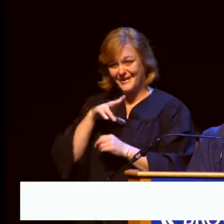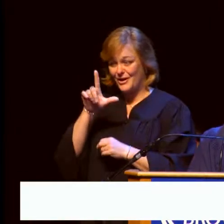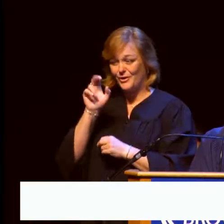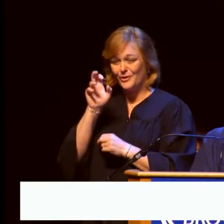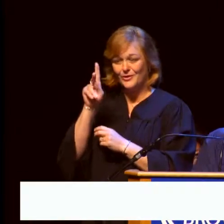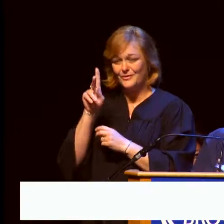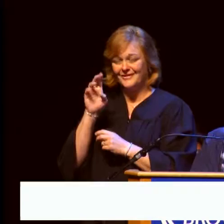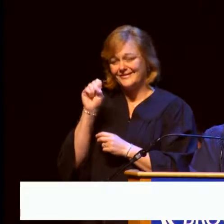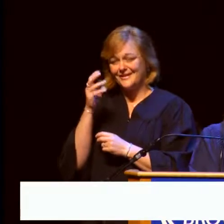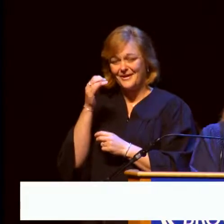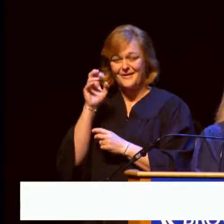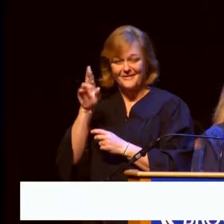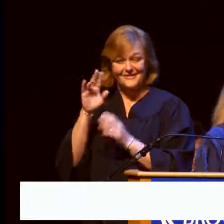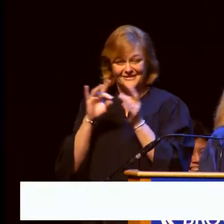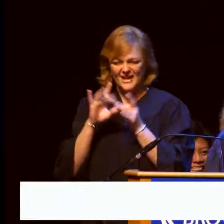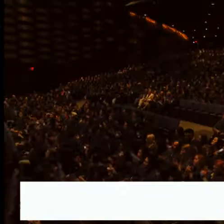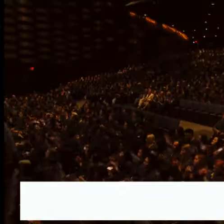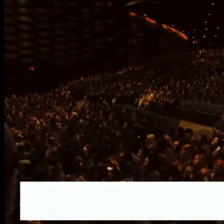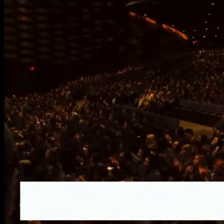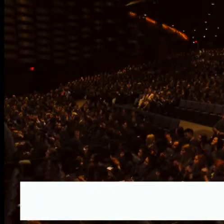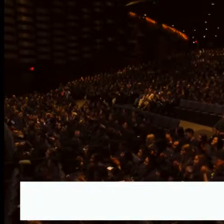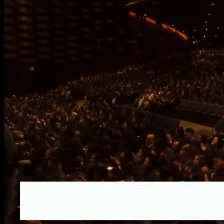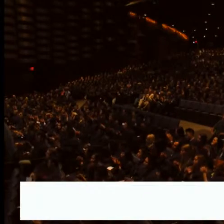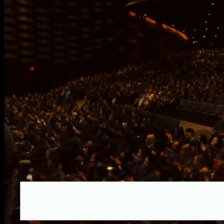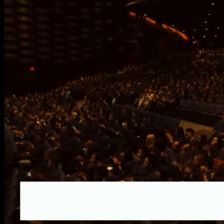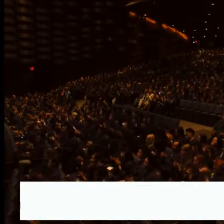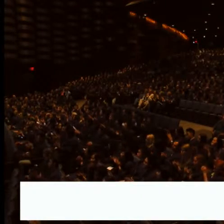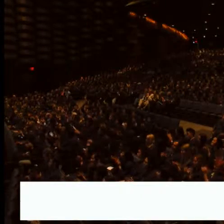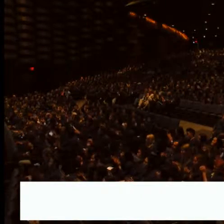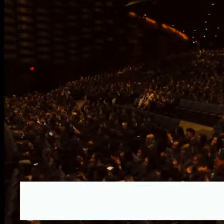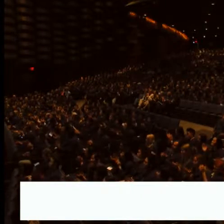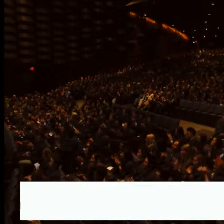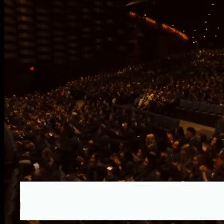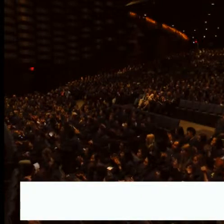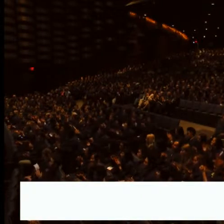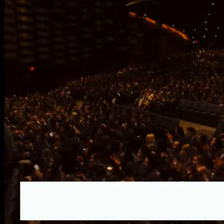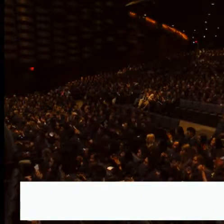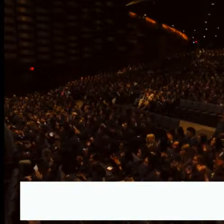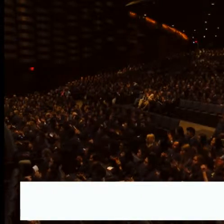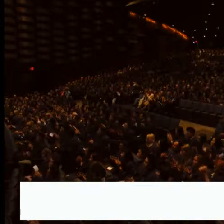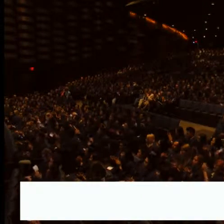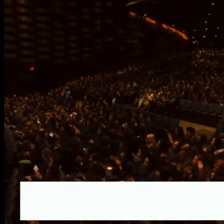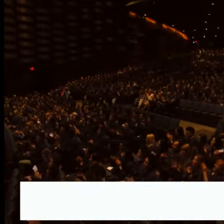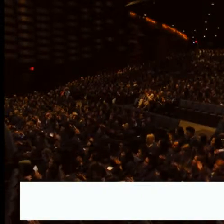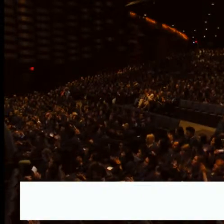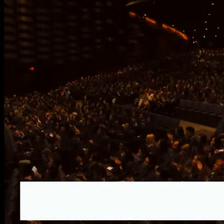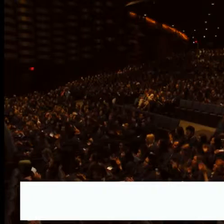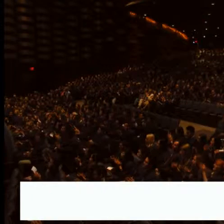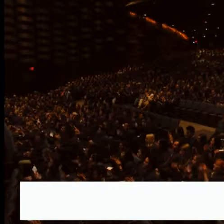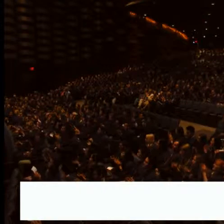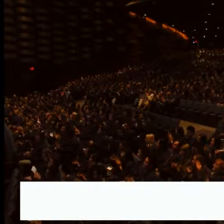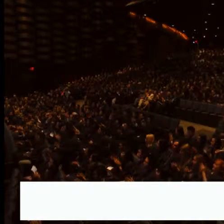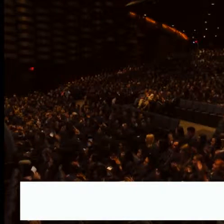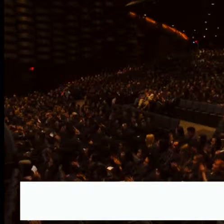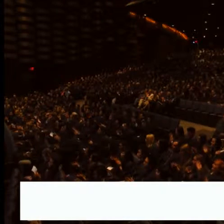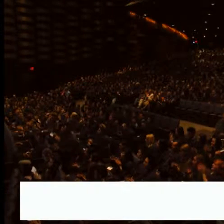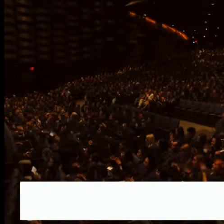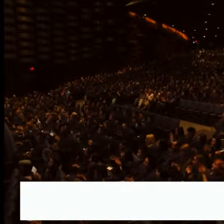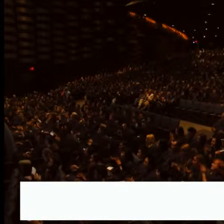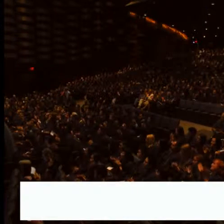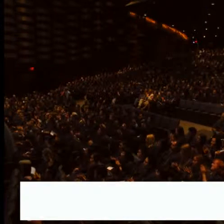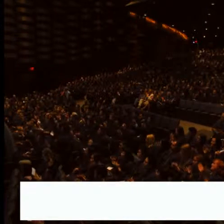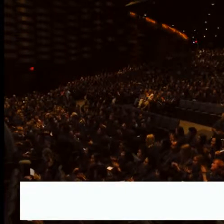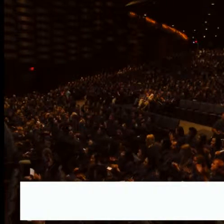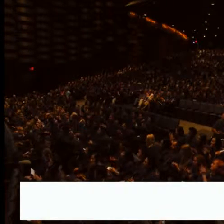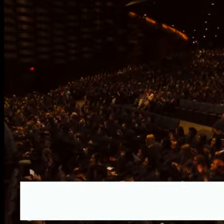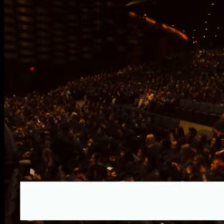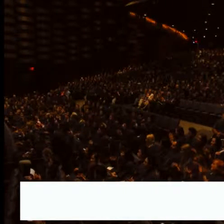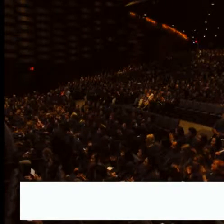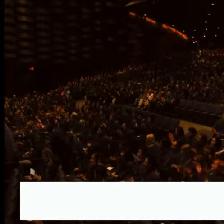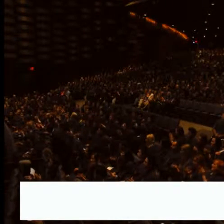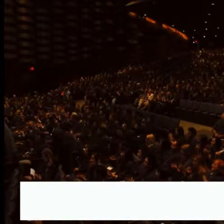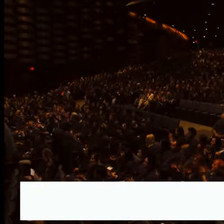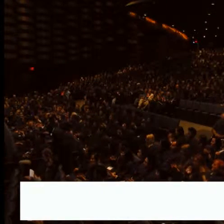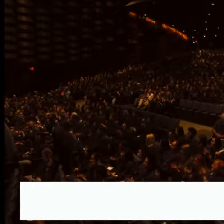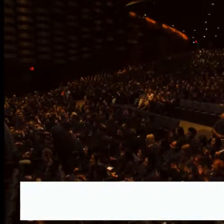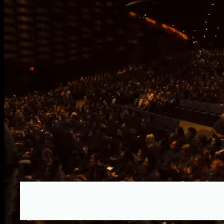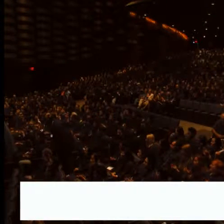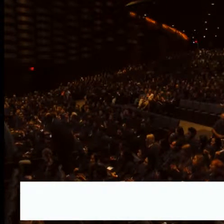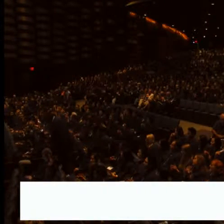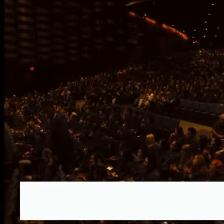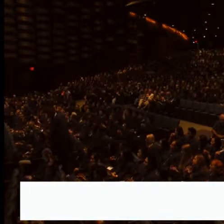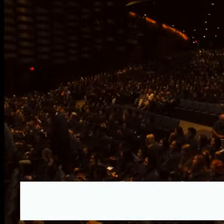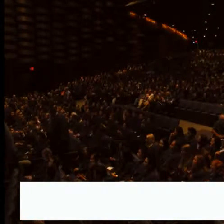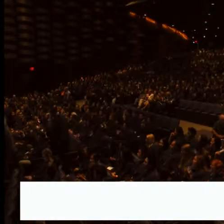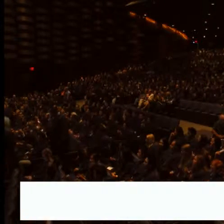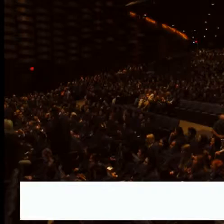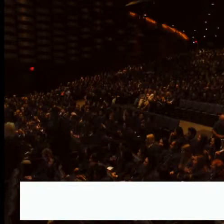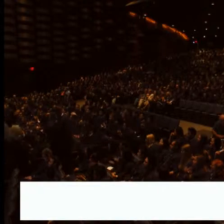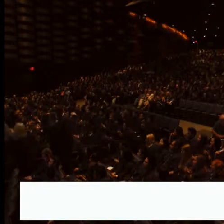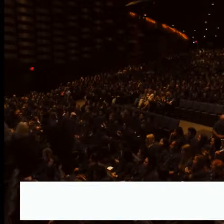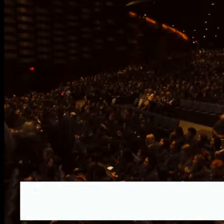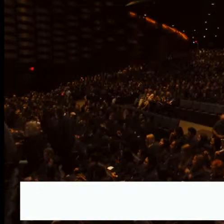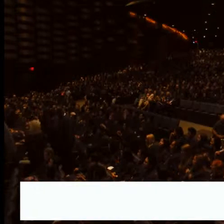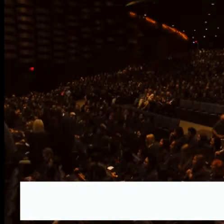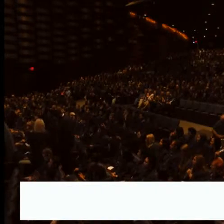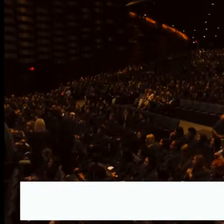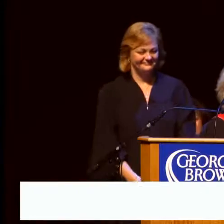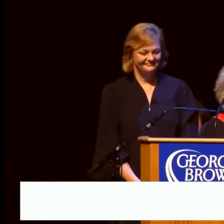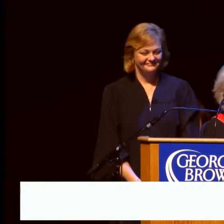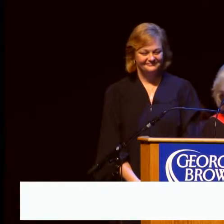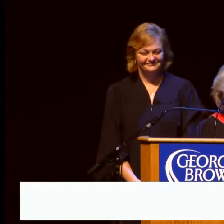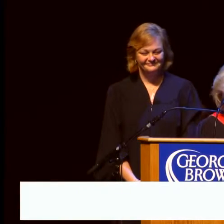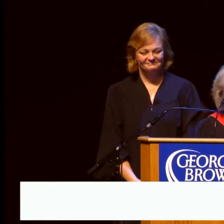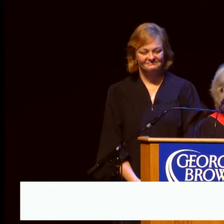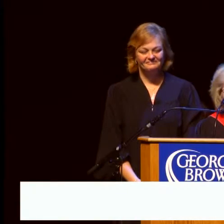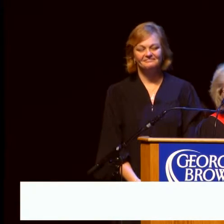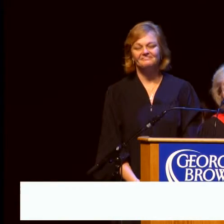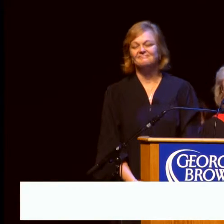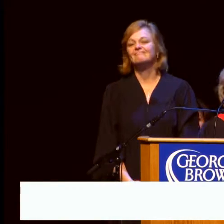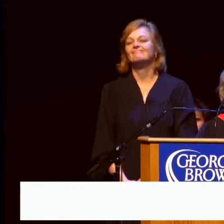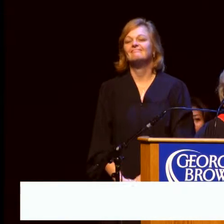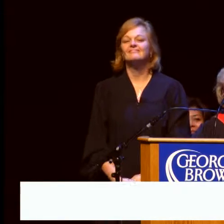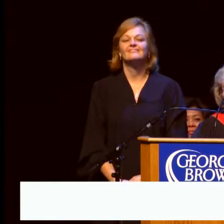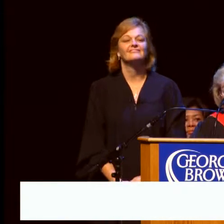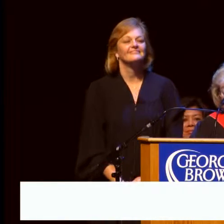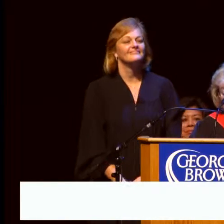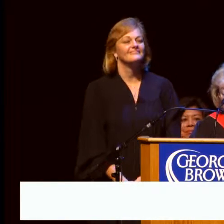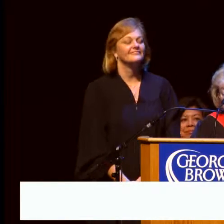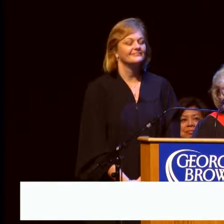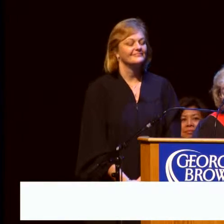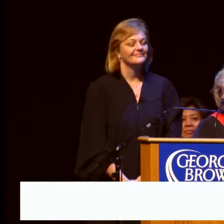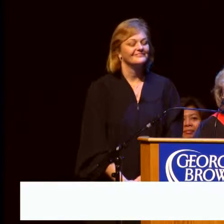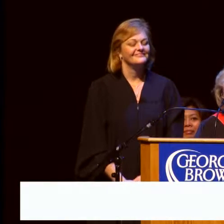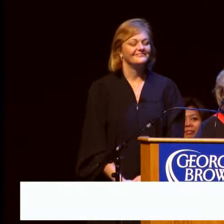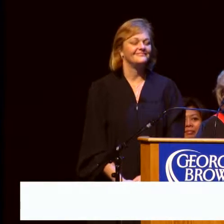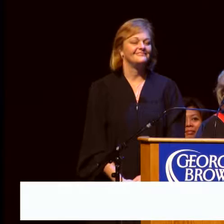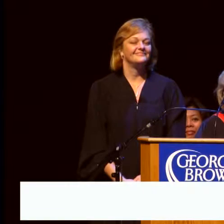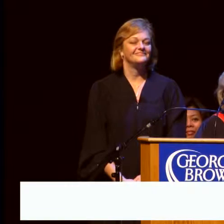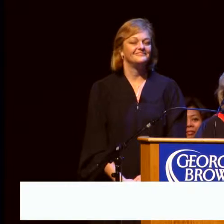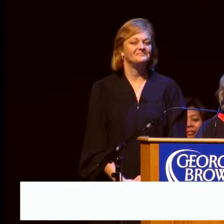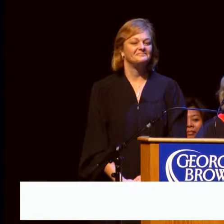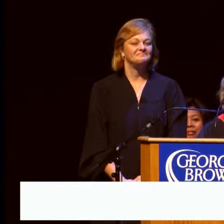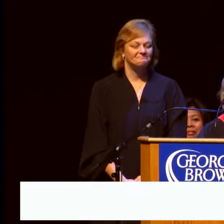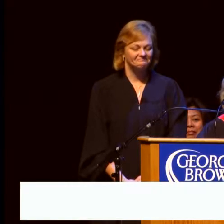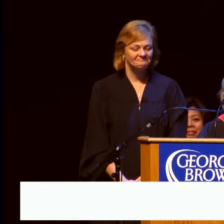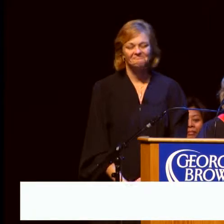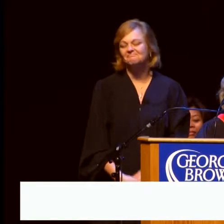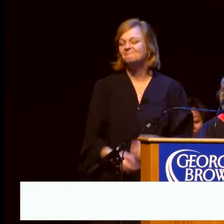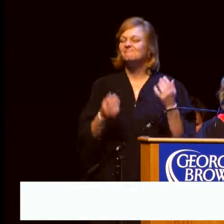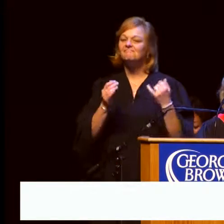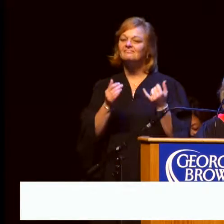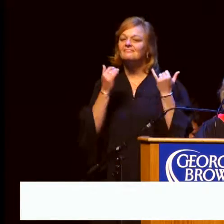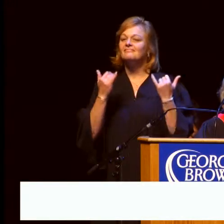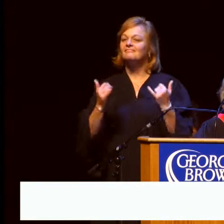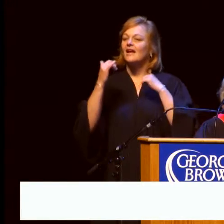WE HAVE NOW REACHED THE FORMAL PART OF OUR CEREMONY